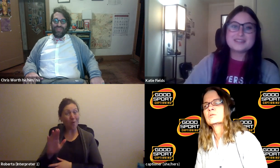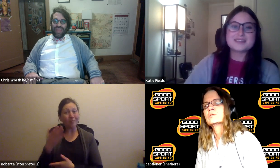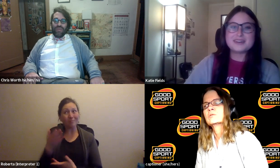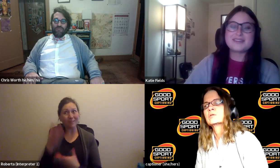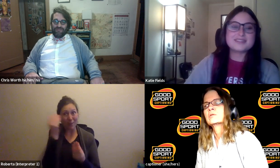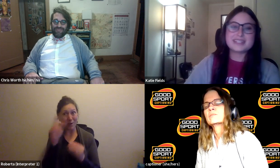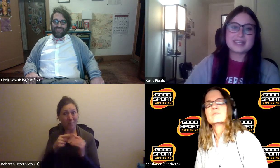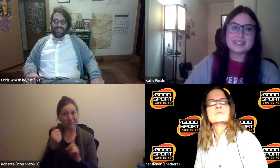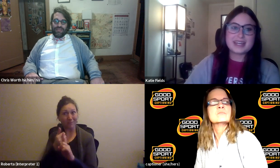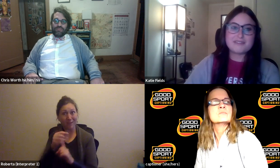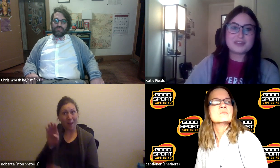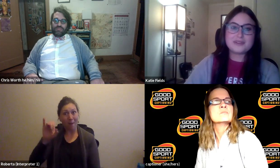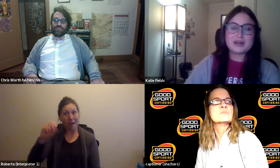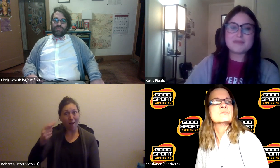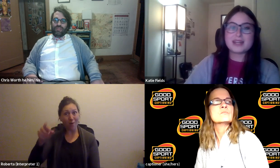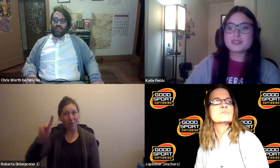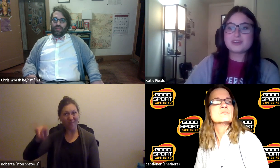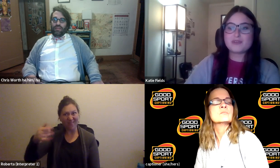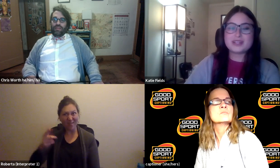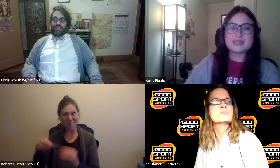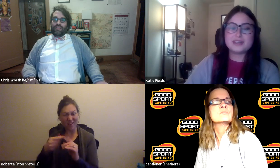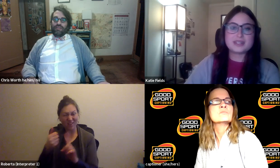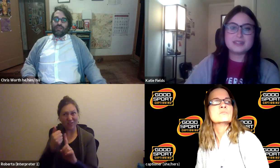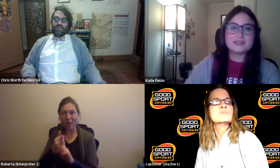so we're really glad to have you and I'm sure everybody is eager to hear